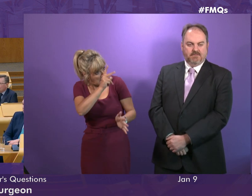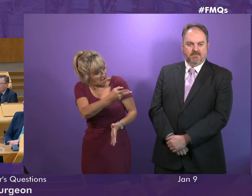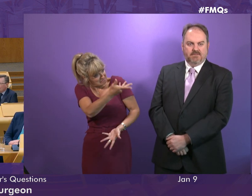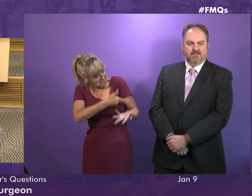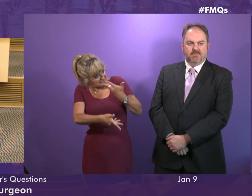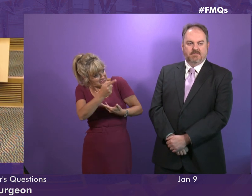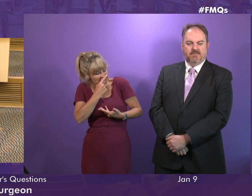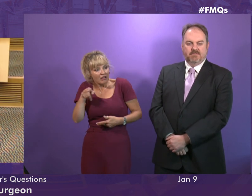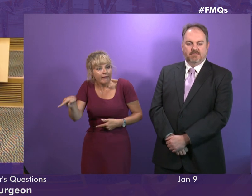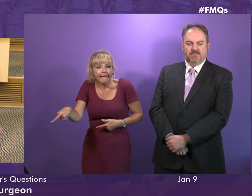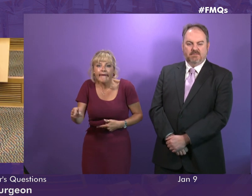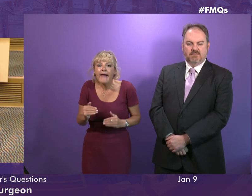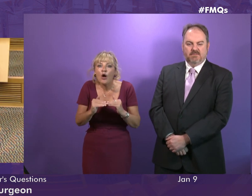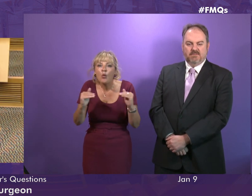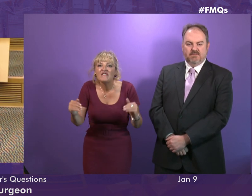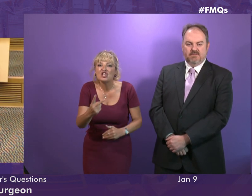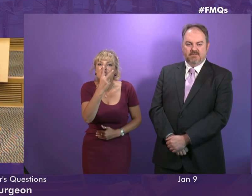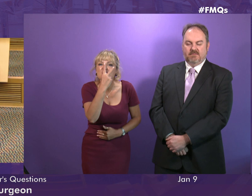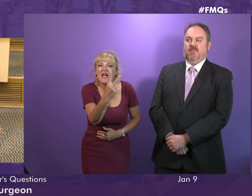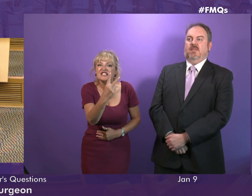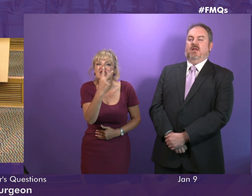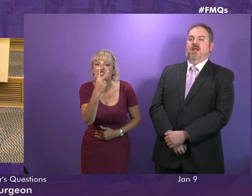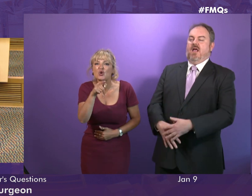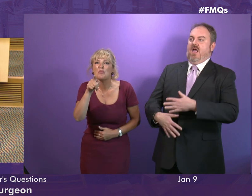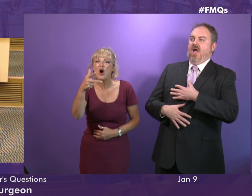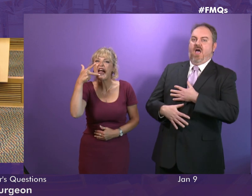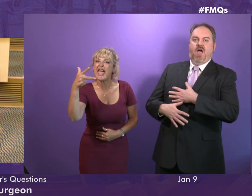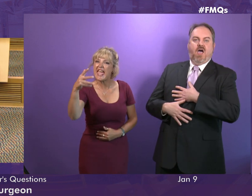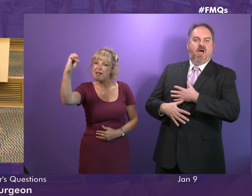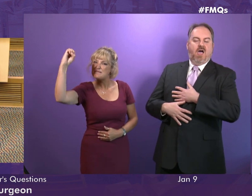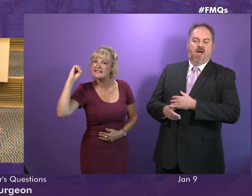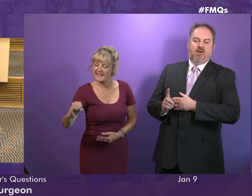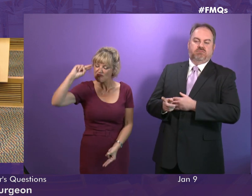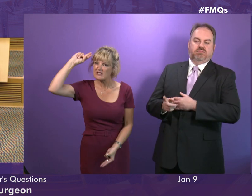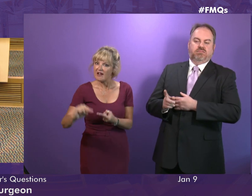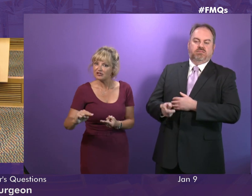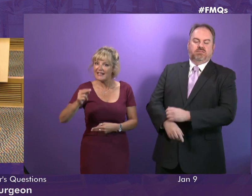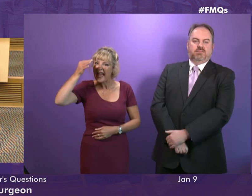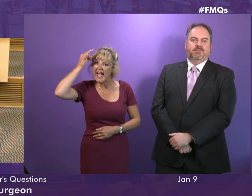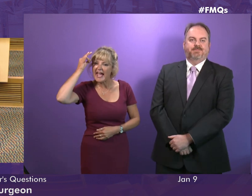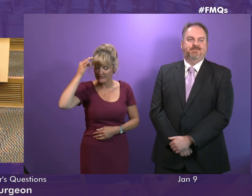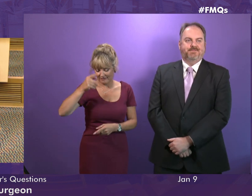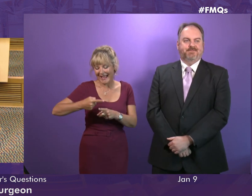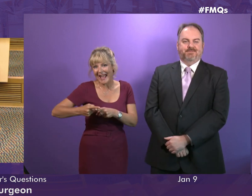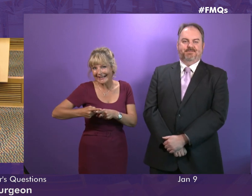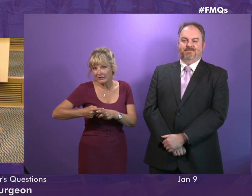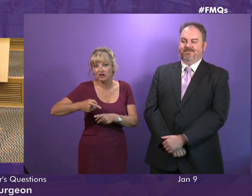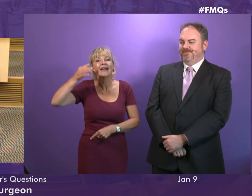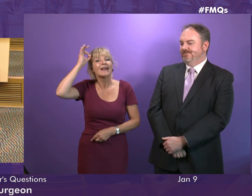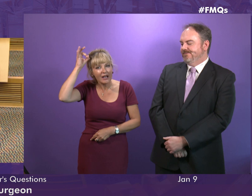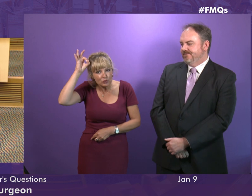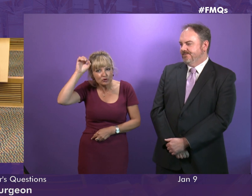equivalent figure is a 22.8 per cent real-terms reduction in local government funding imposed